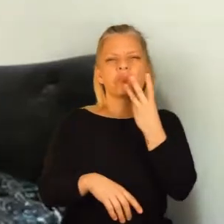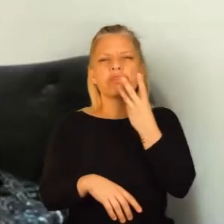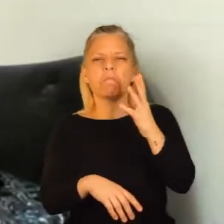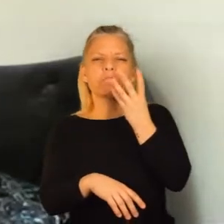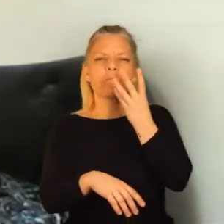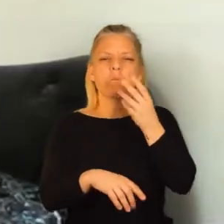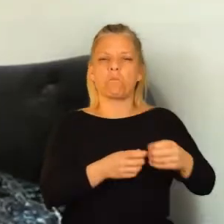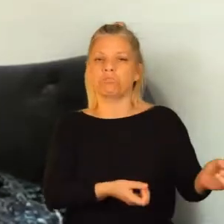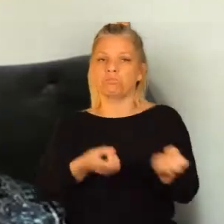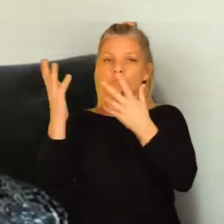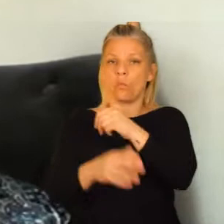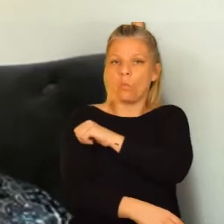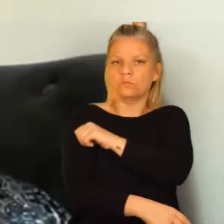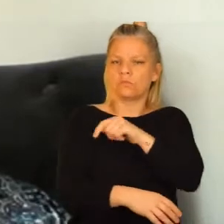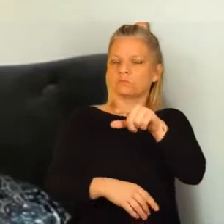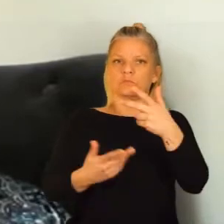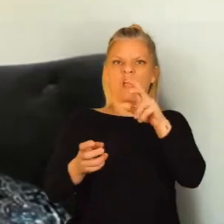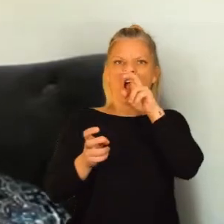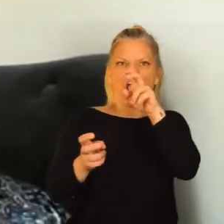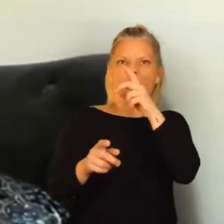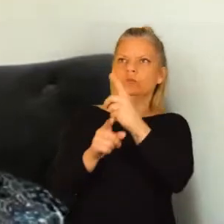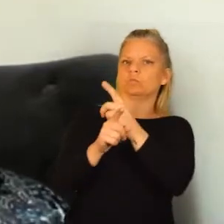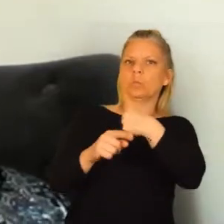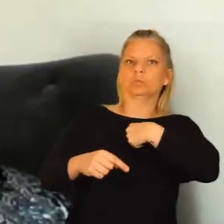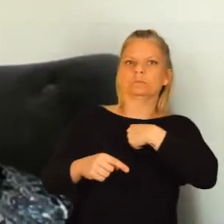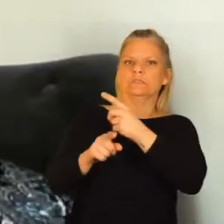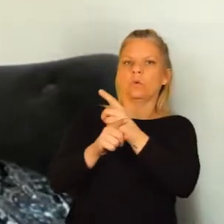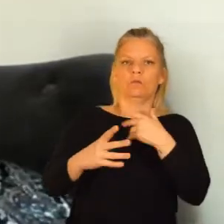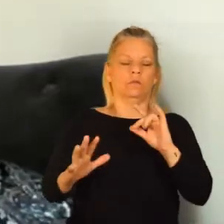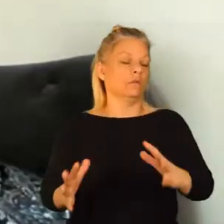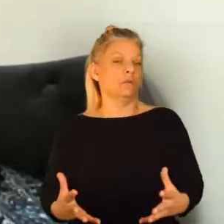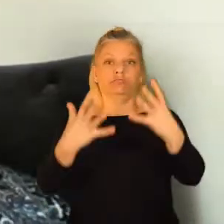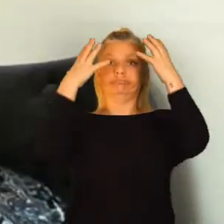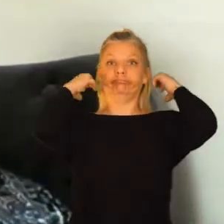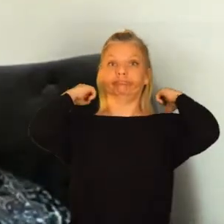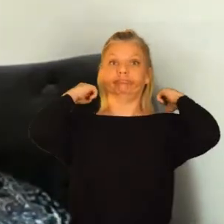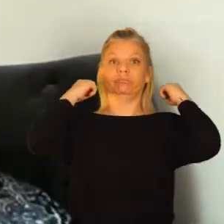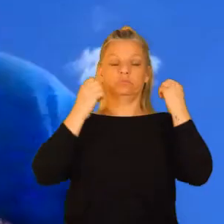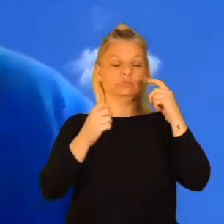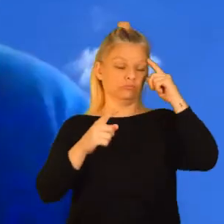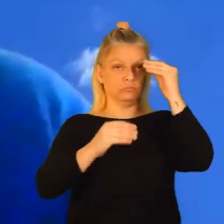cycle of admissions. And I was desperate and I thought, gotta give it a go really.